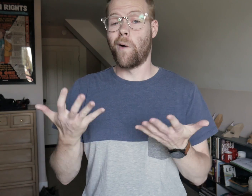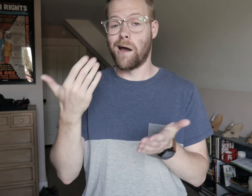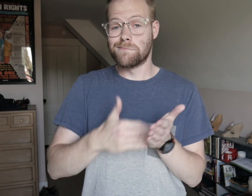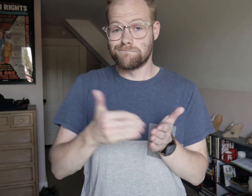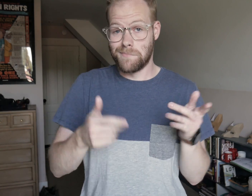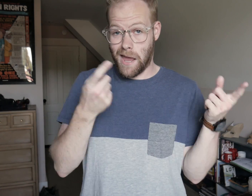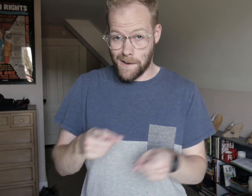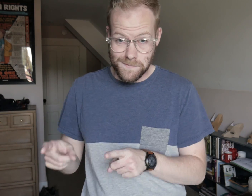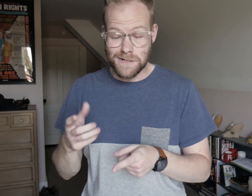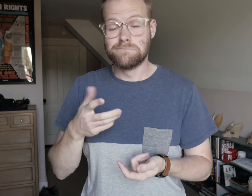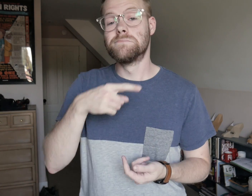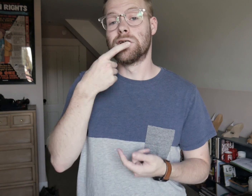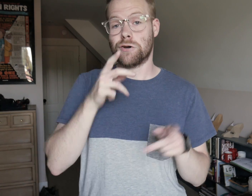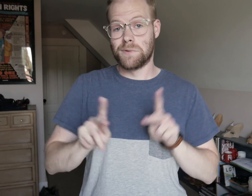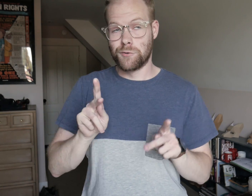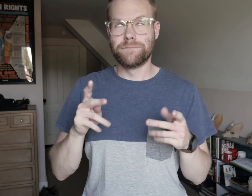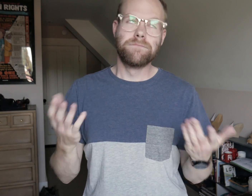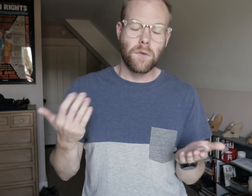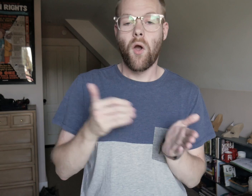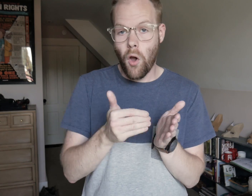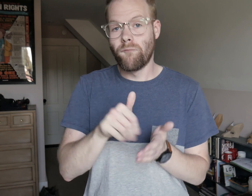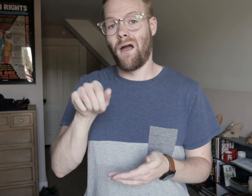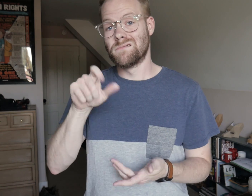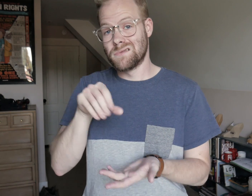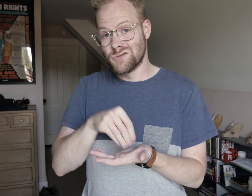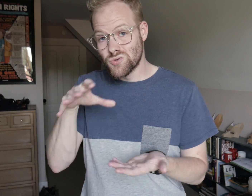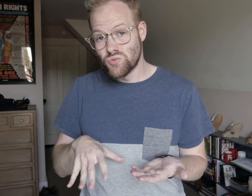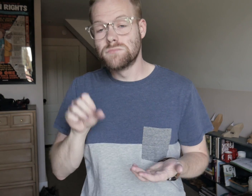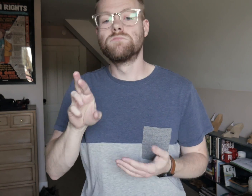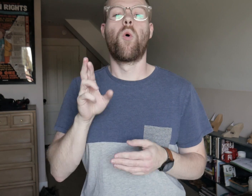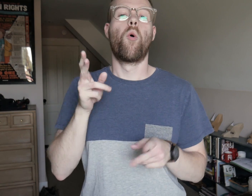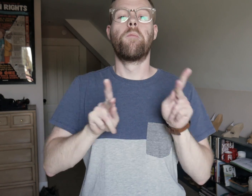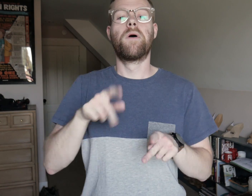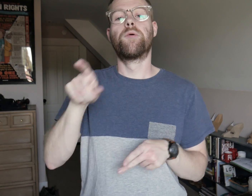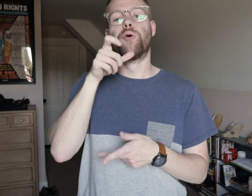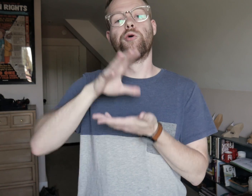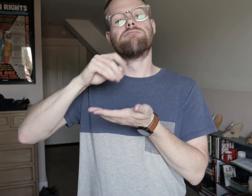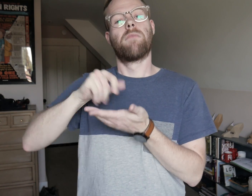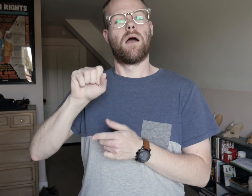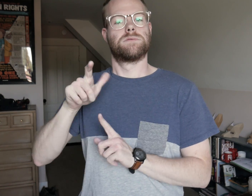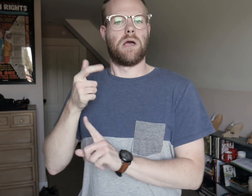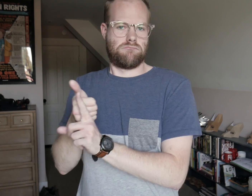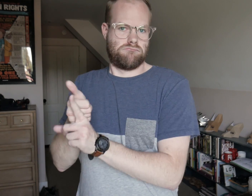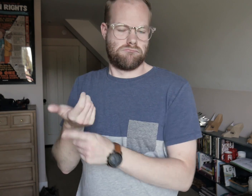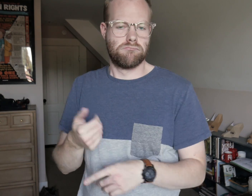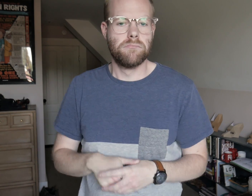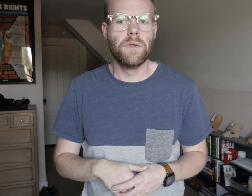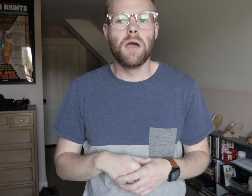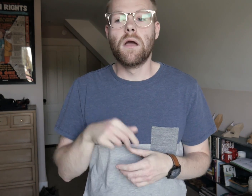What keeps happening is hearing people - often ASL students or people who are learning ASL on their own -